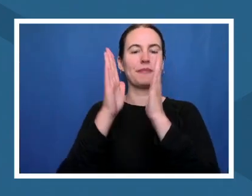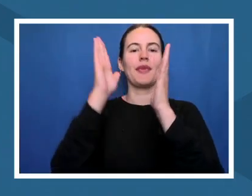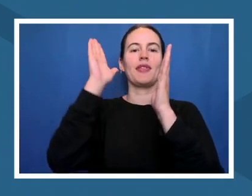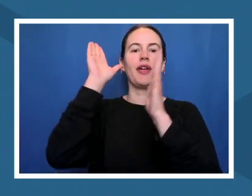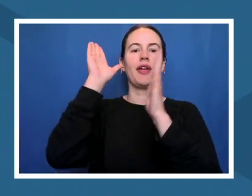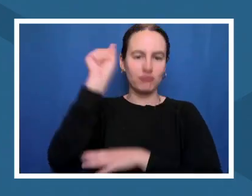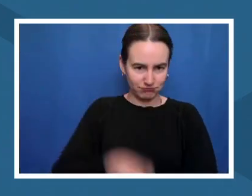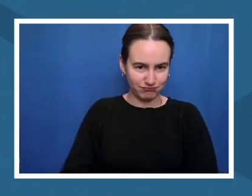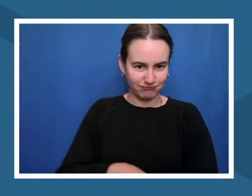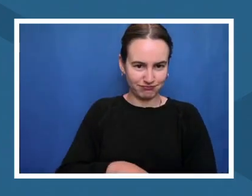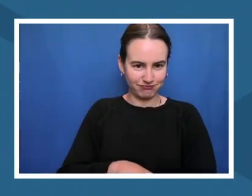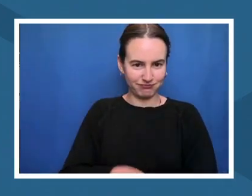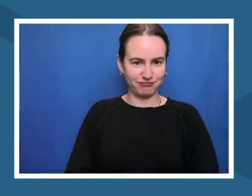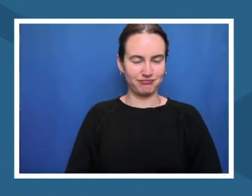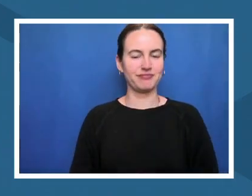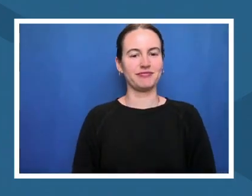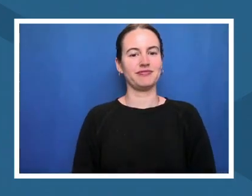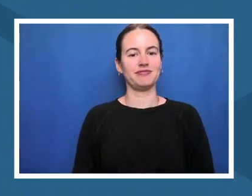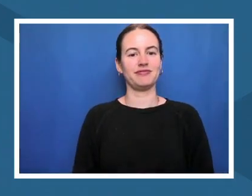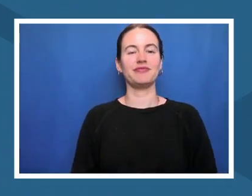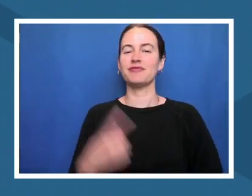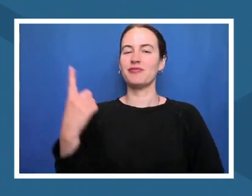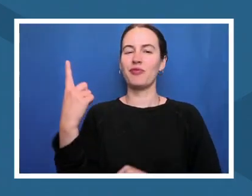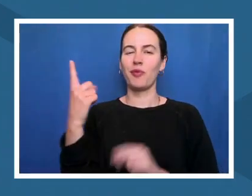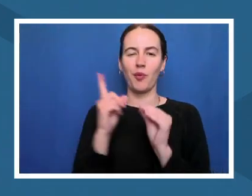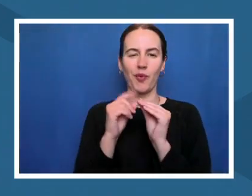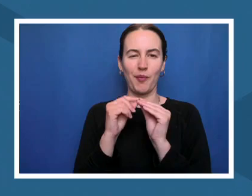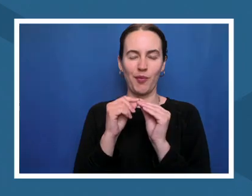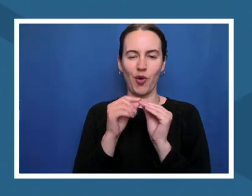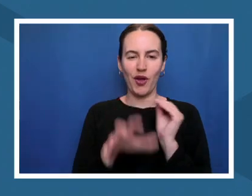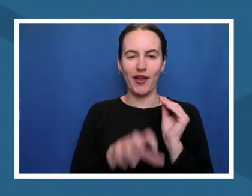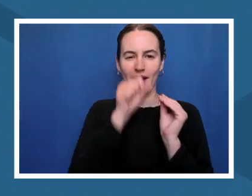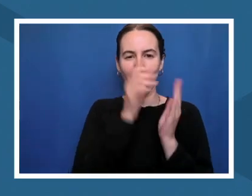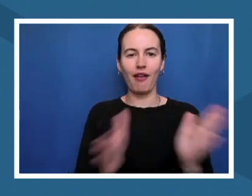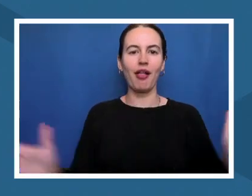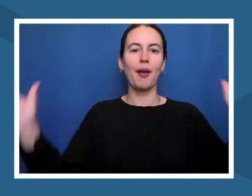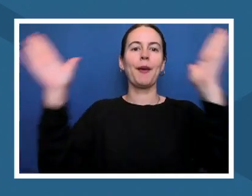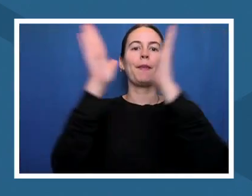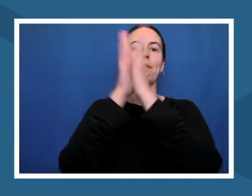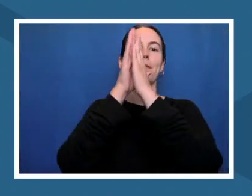crash the thunder one more time inhale up